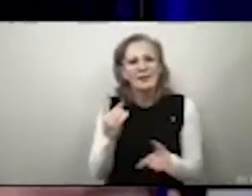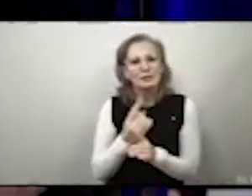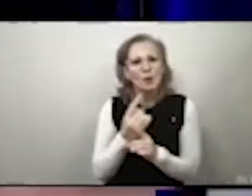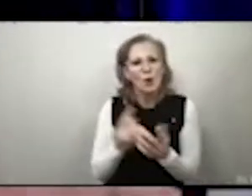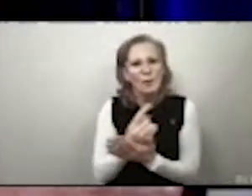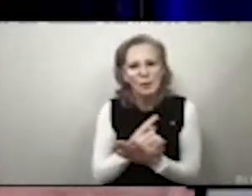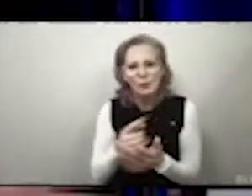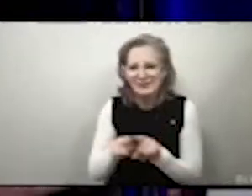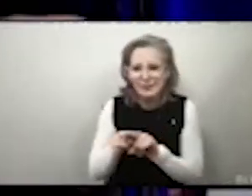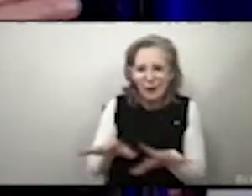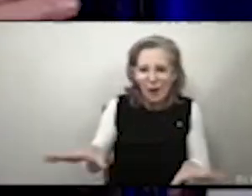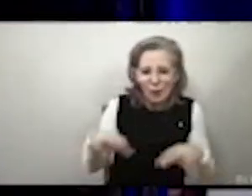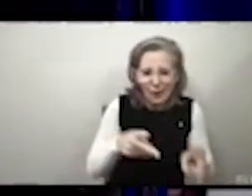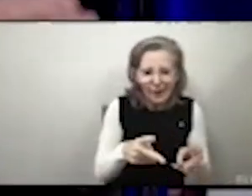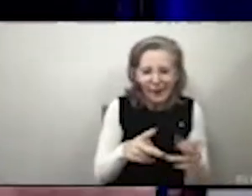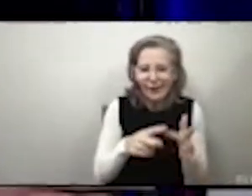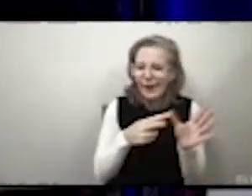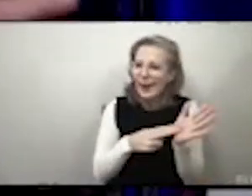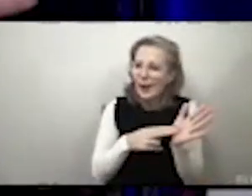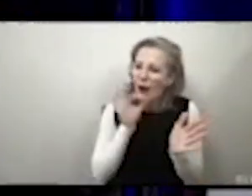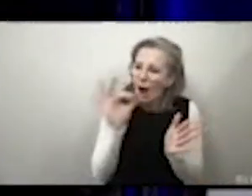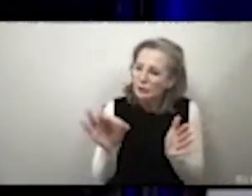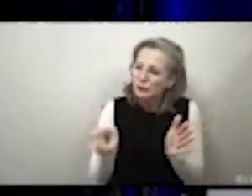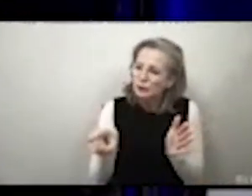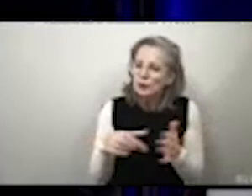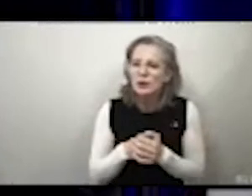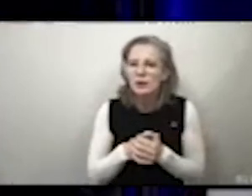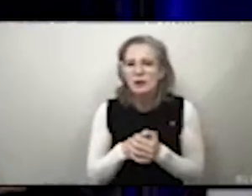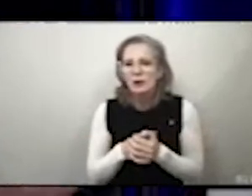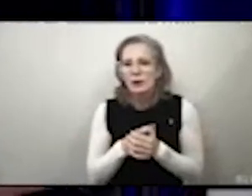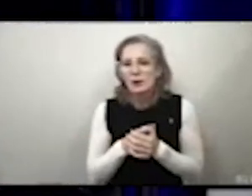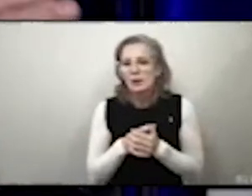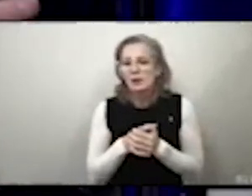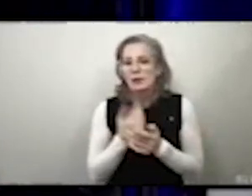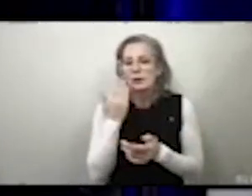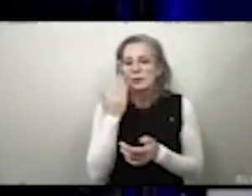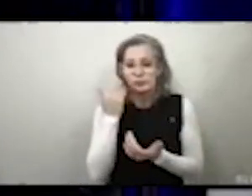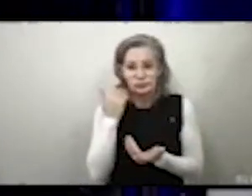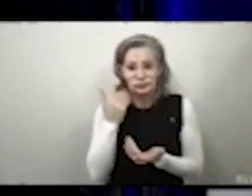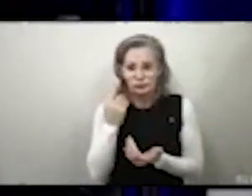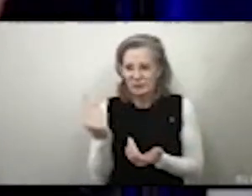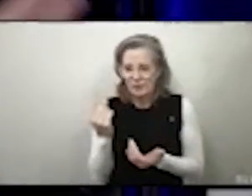other day in which somebody was talking about the importance of building into